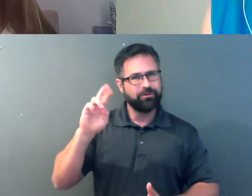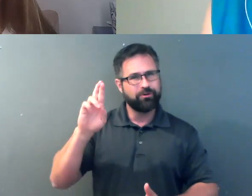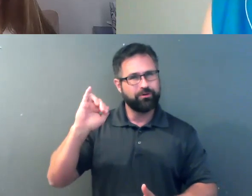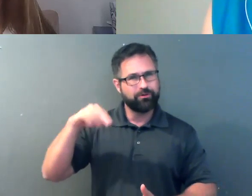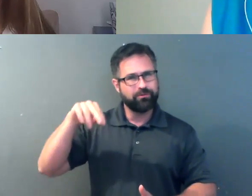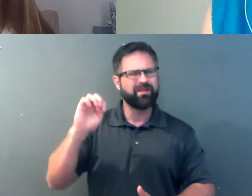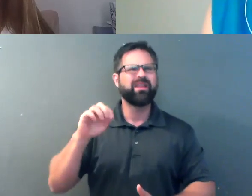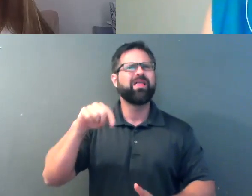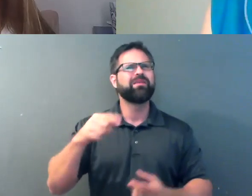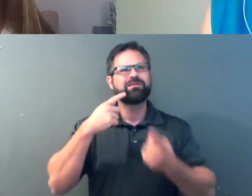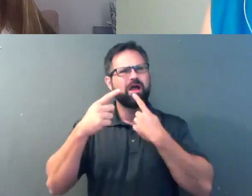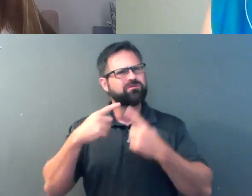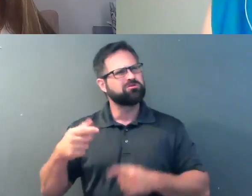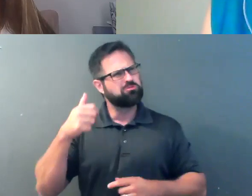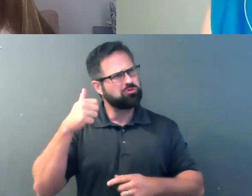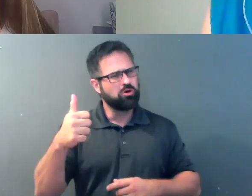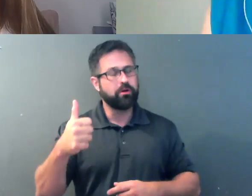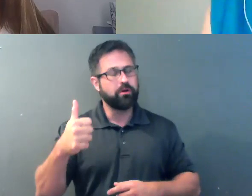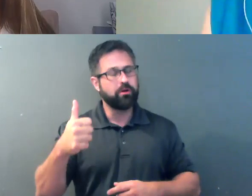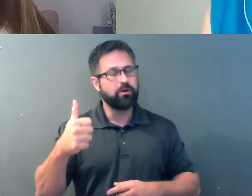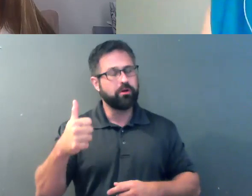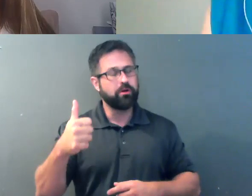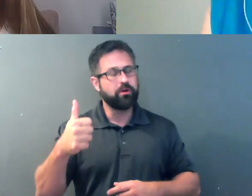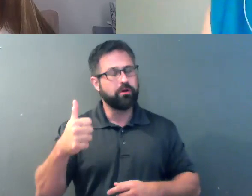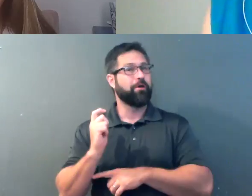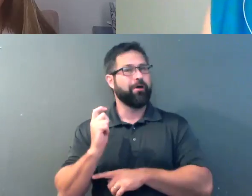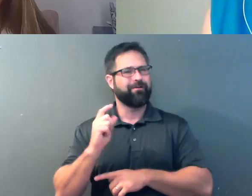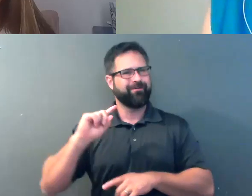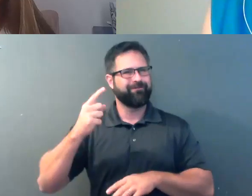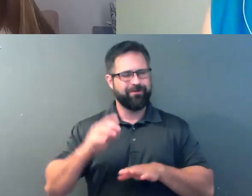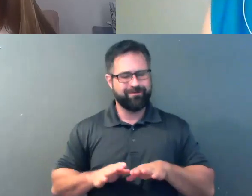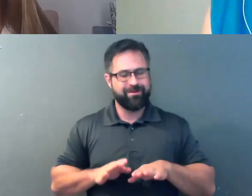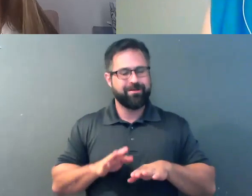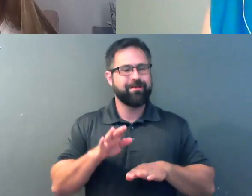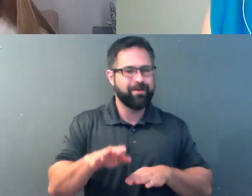just the start point and uh hopefully we can have more and more opportunities to